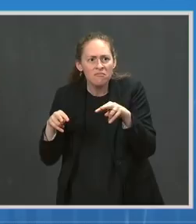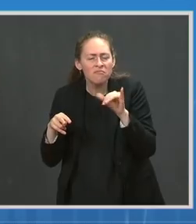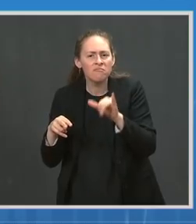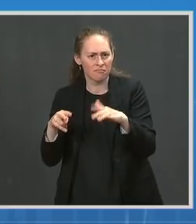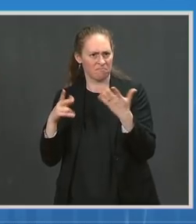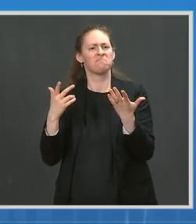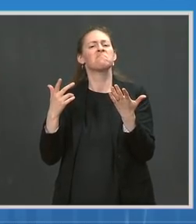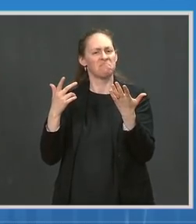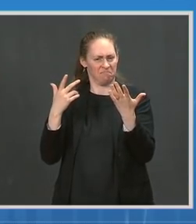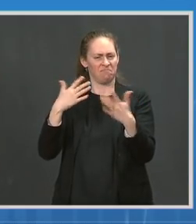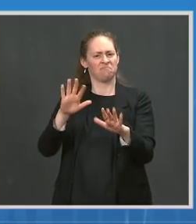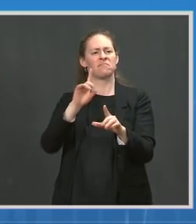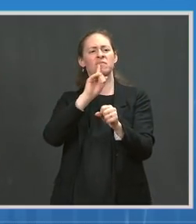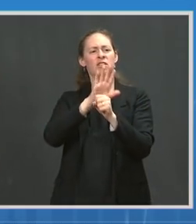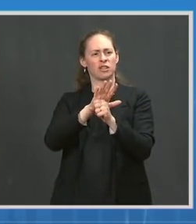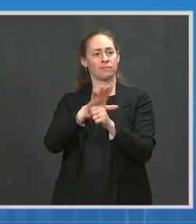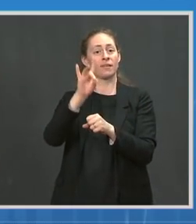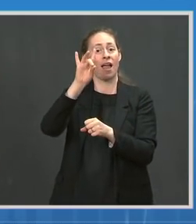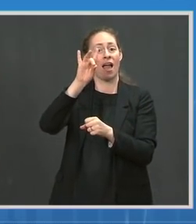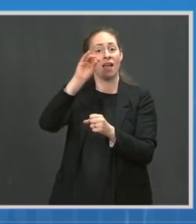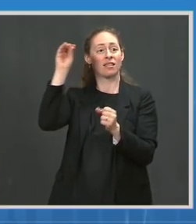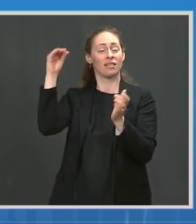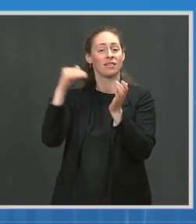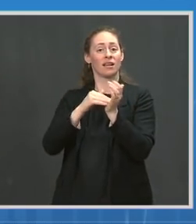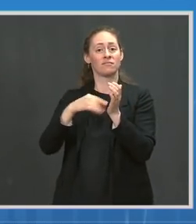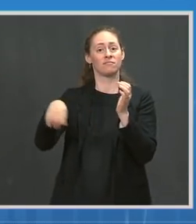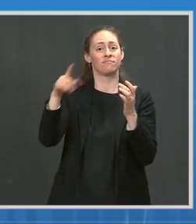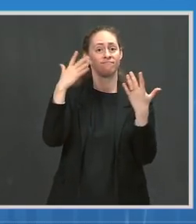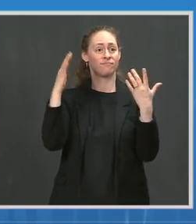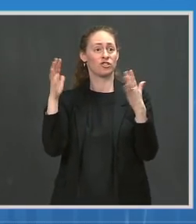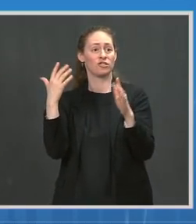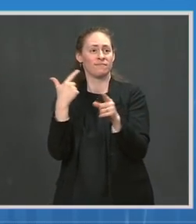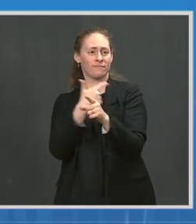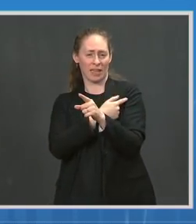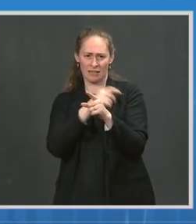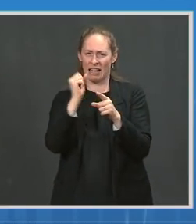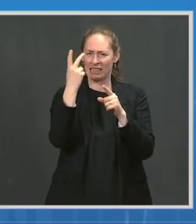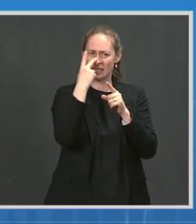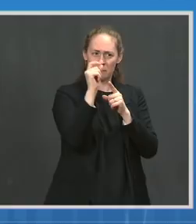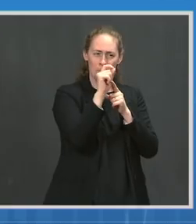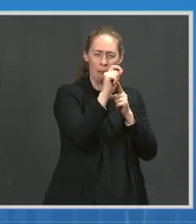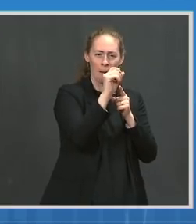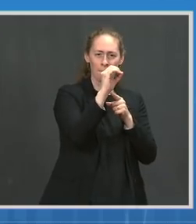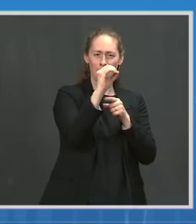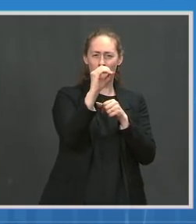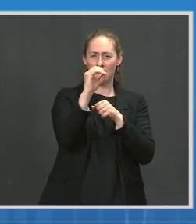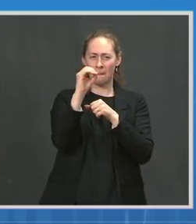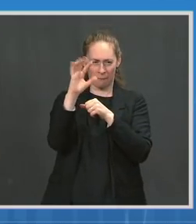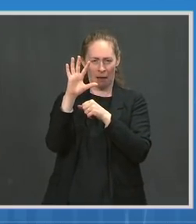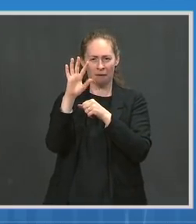with full immunization, 0.04 per 1,000 person-days.